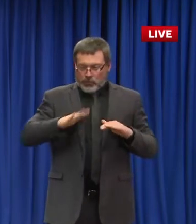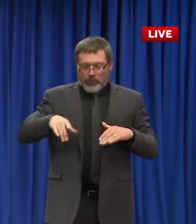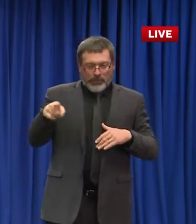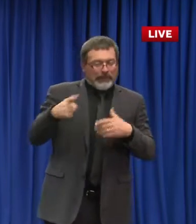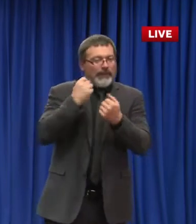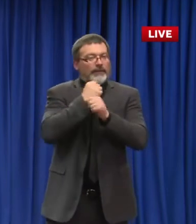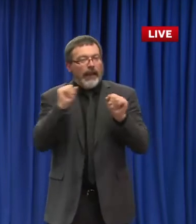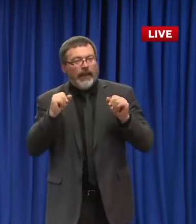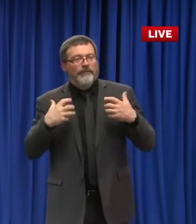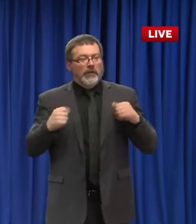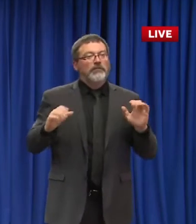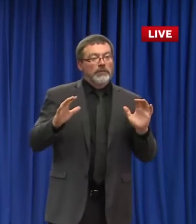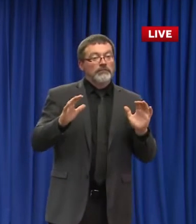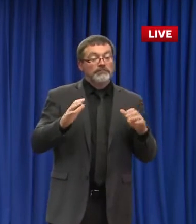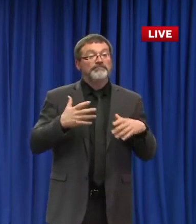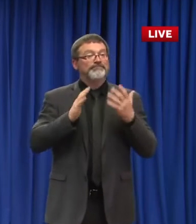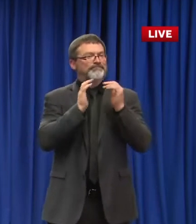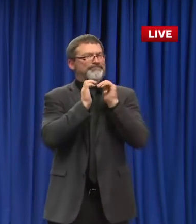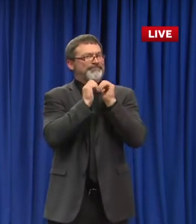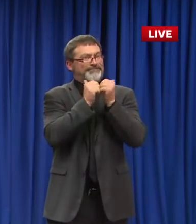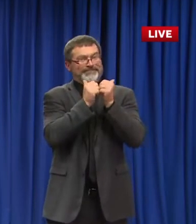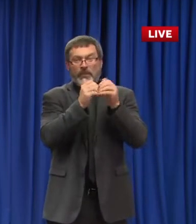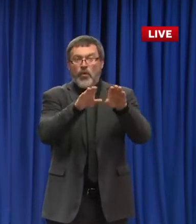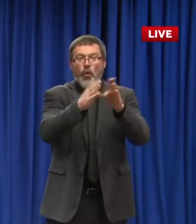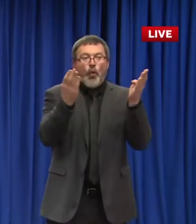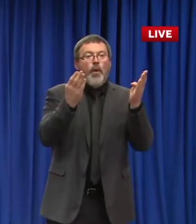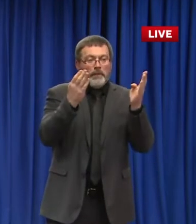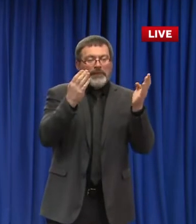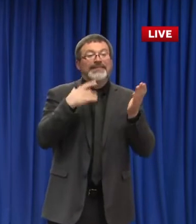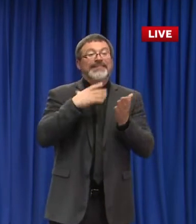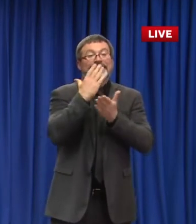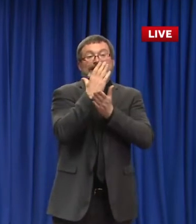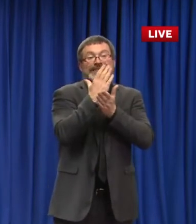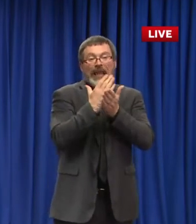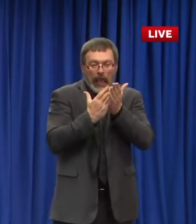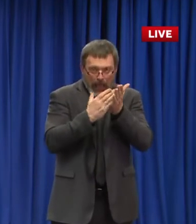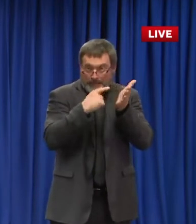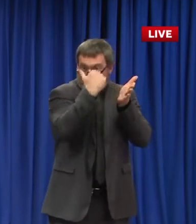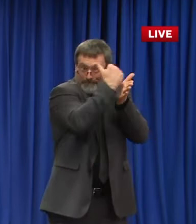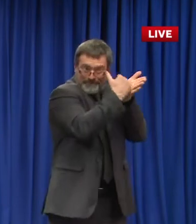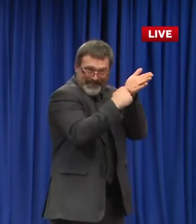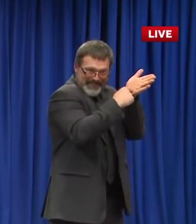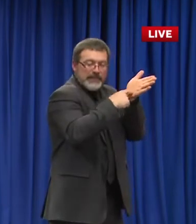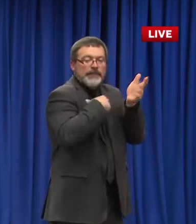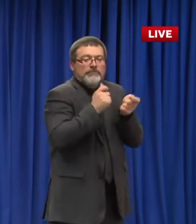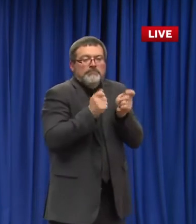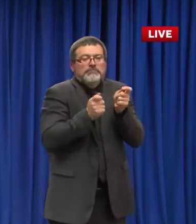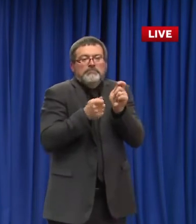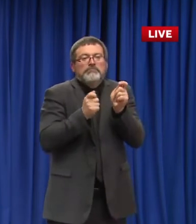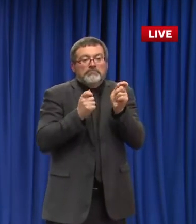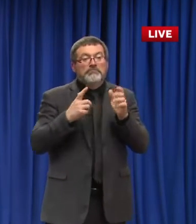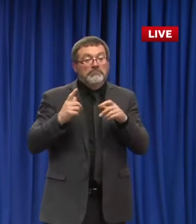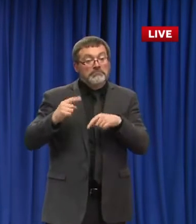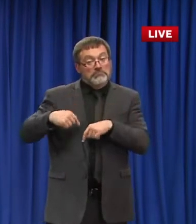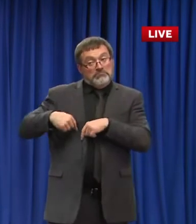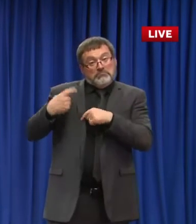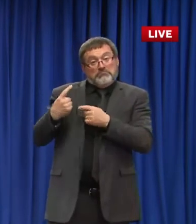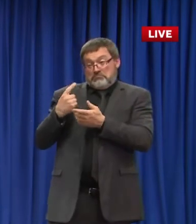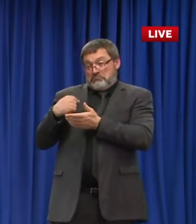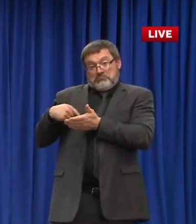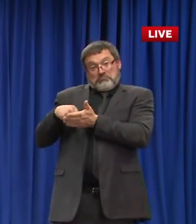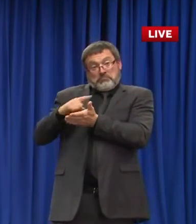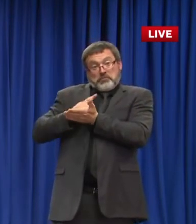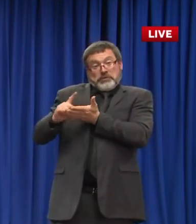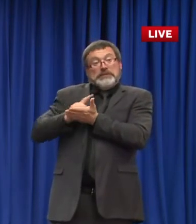SO WHEN WE FIRST BEGIN THE PROCESS WE KNEW THAT THERE’D BE SOME AREAS WHERE THERE WOULD BE CHANGES THAT WOULD HAVE TO BE MADE AND OBVIOUSLY WE LISTENED TO FOLKS I THINK OVER THE LAST